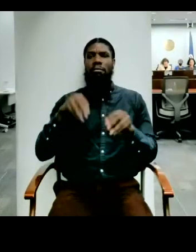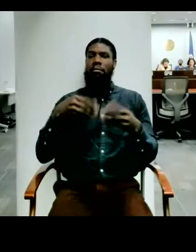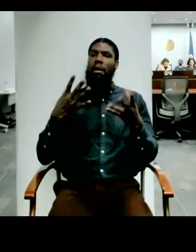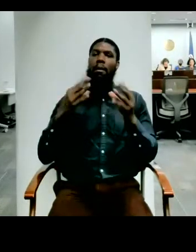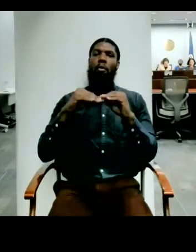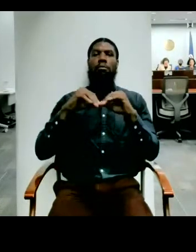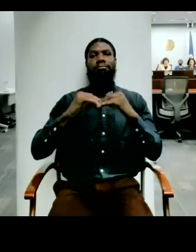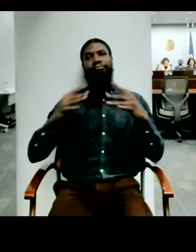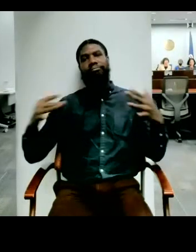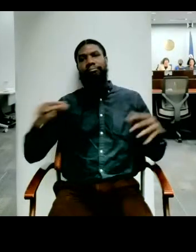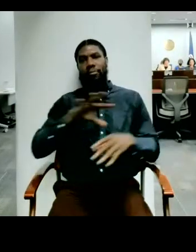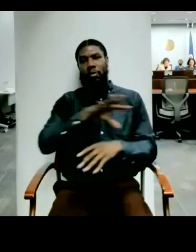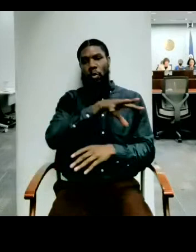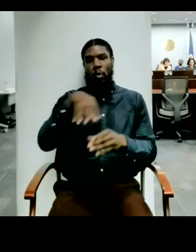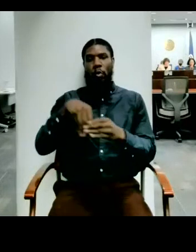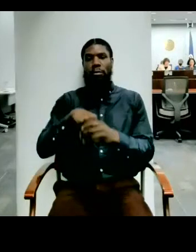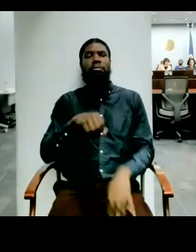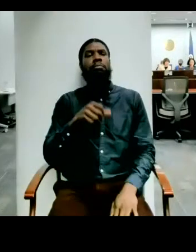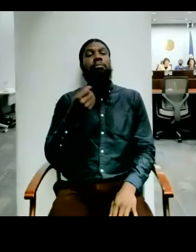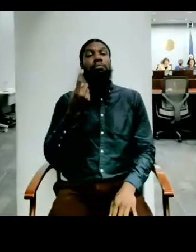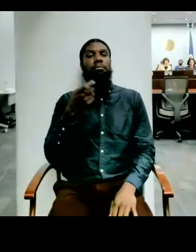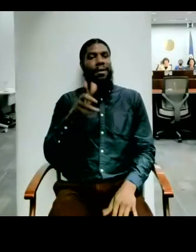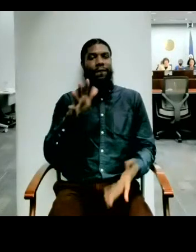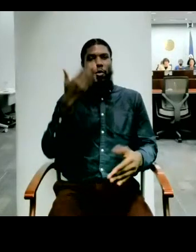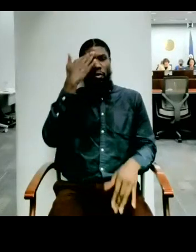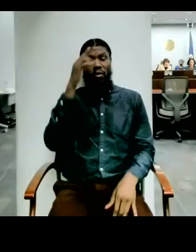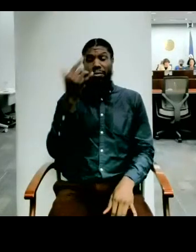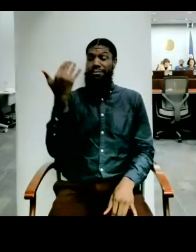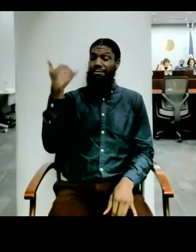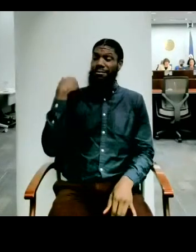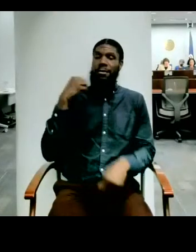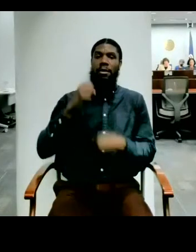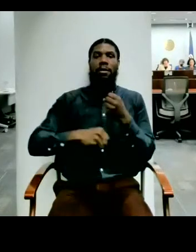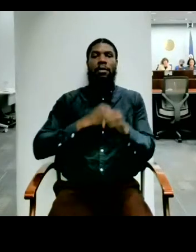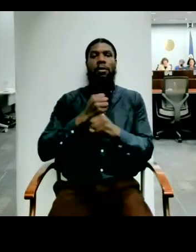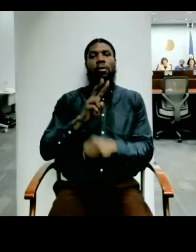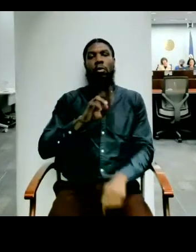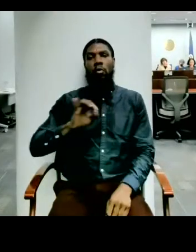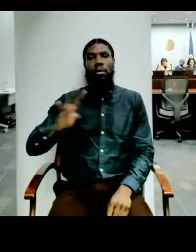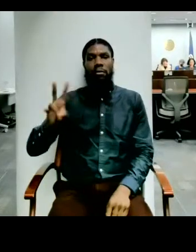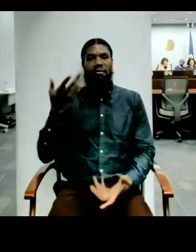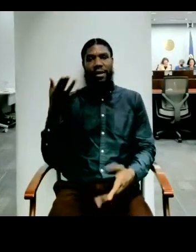inclusion. I know you testified in 2007 before this Commission talking